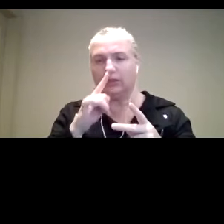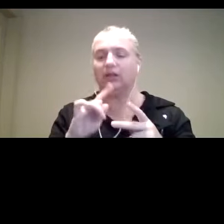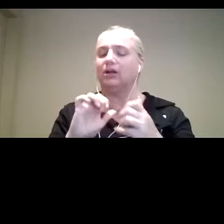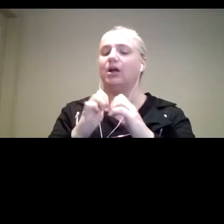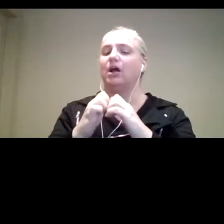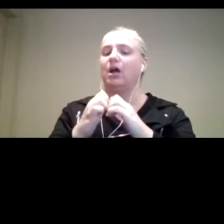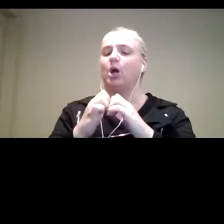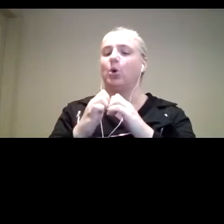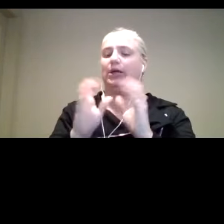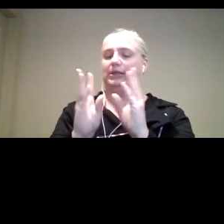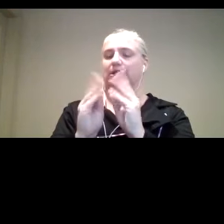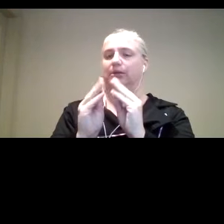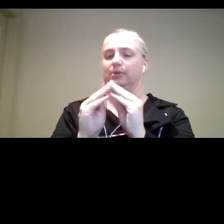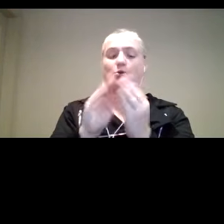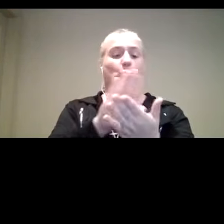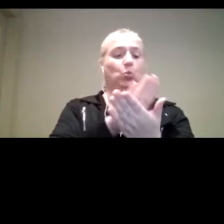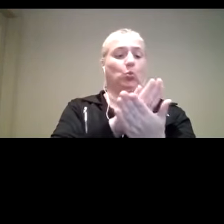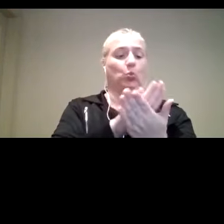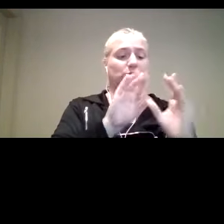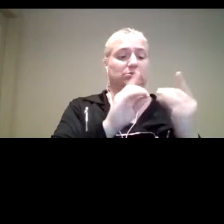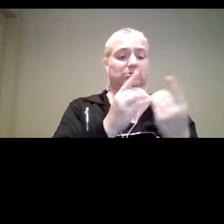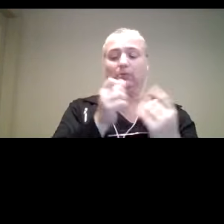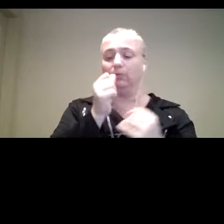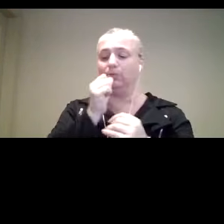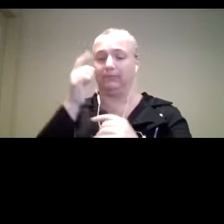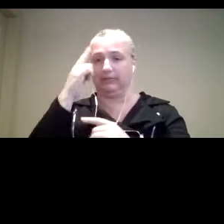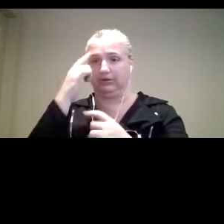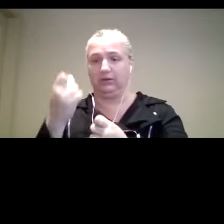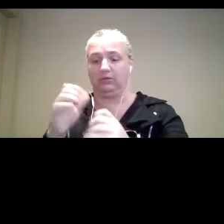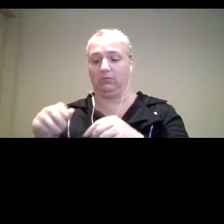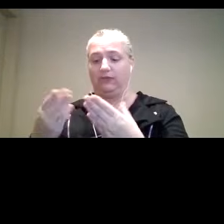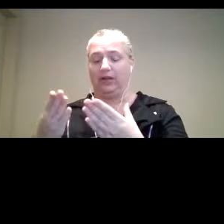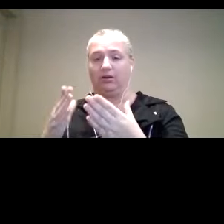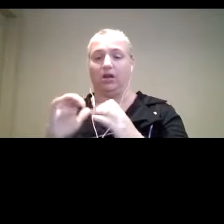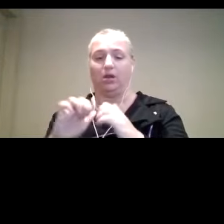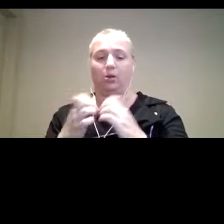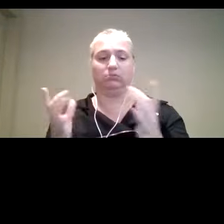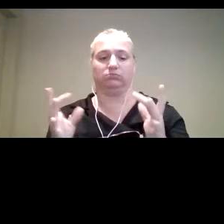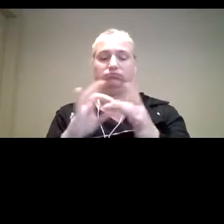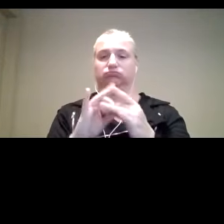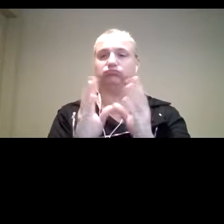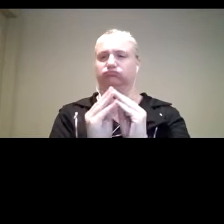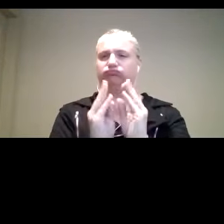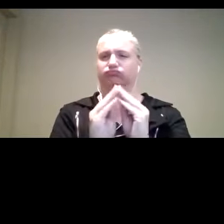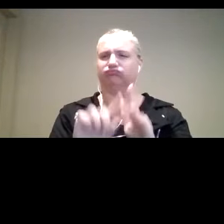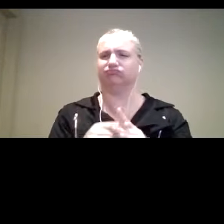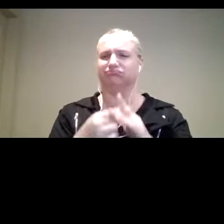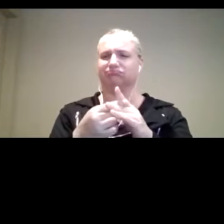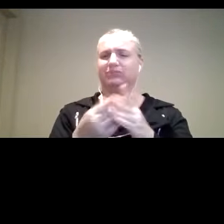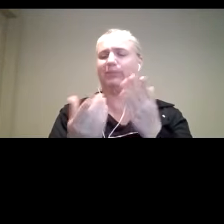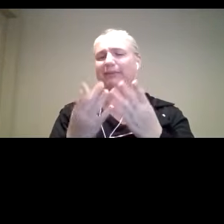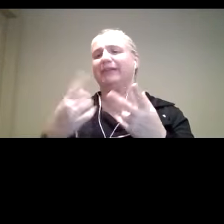between the school district and private mental health providers can begin? And maybe you can talk about some of these next week too.